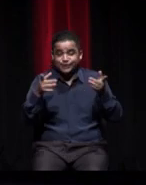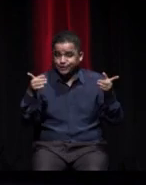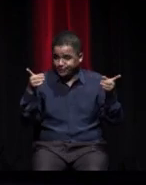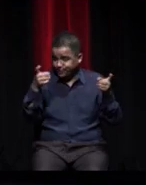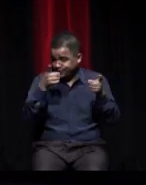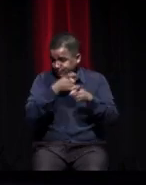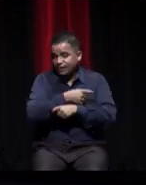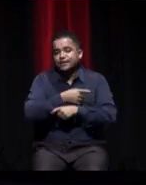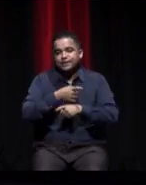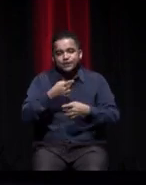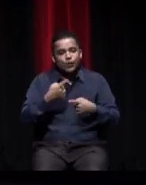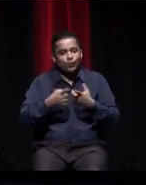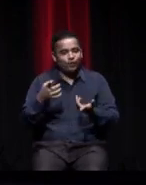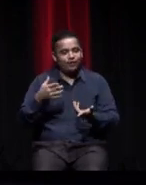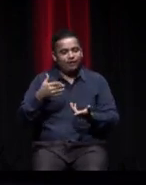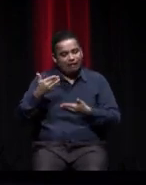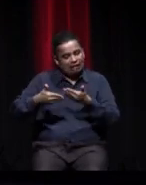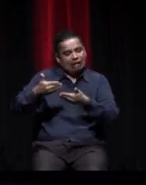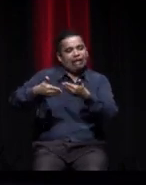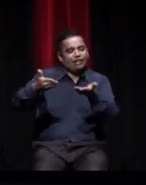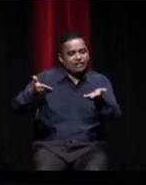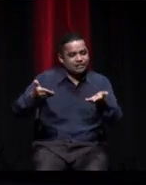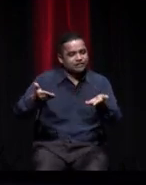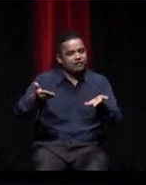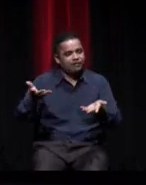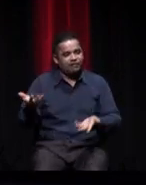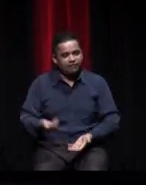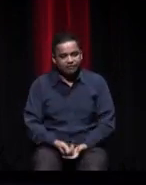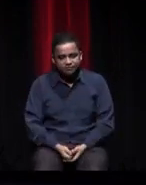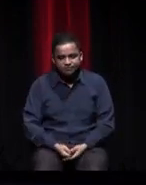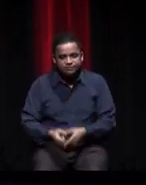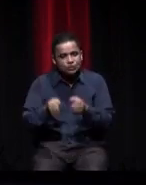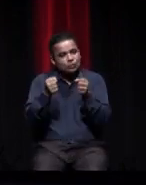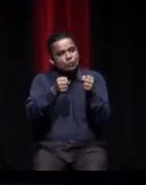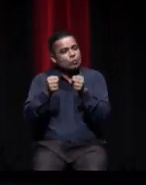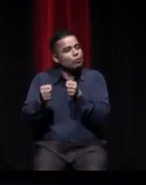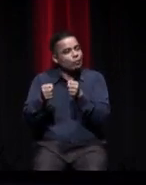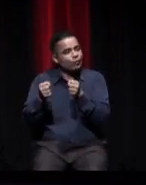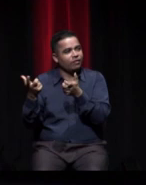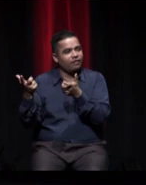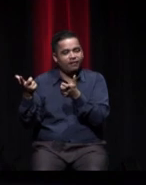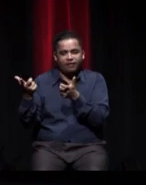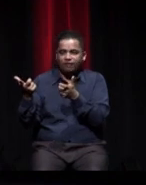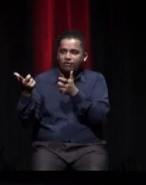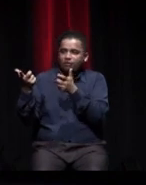for each day the power develops more of its